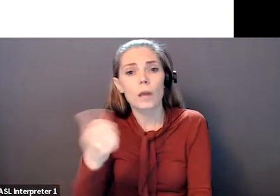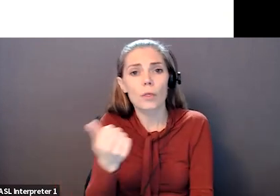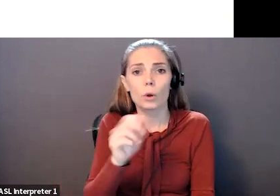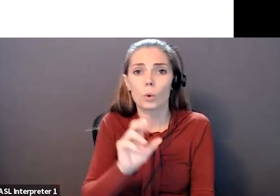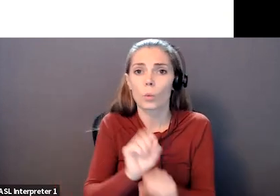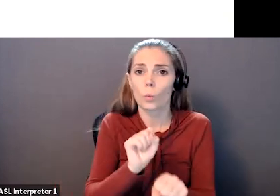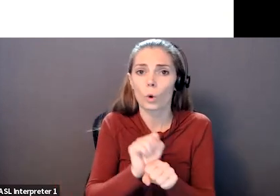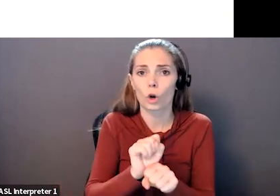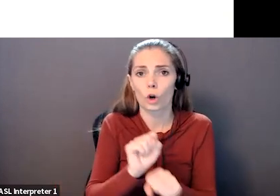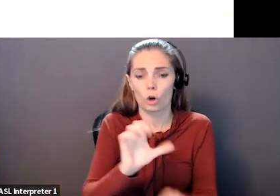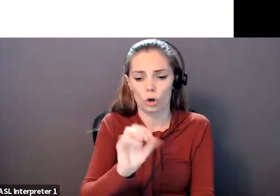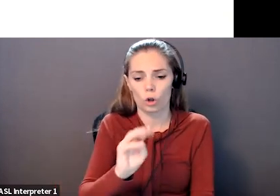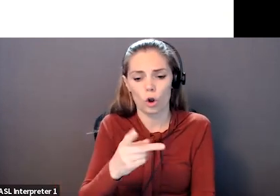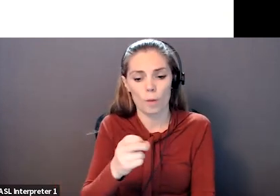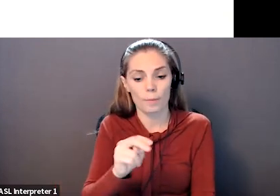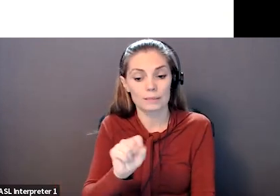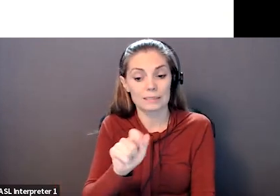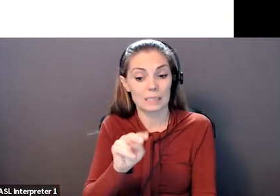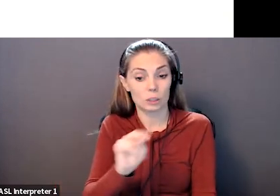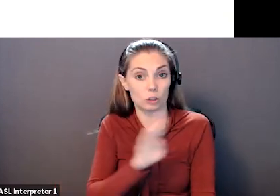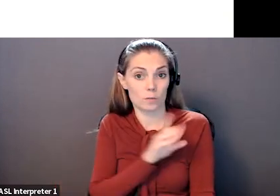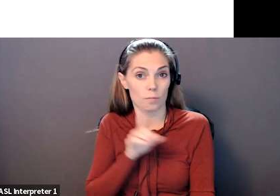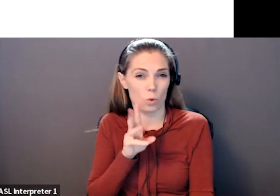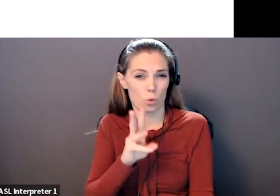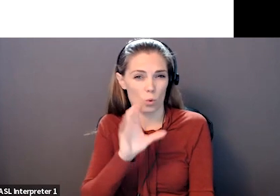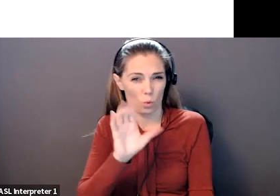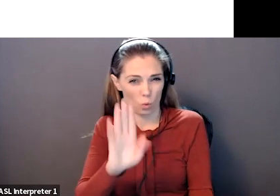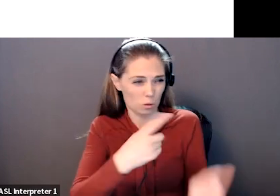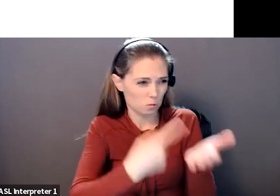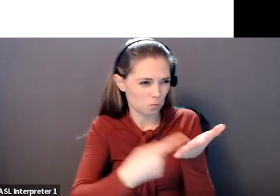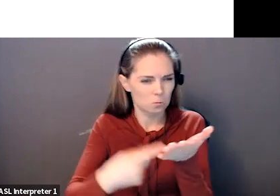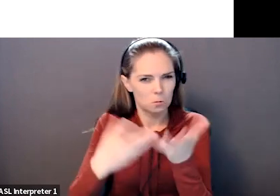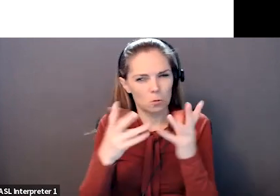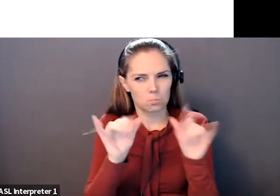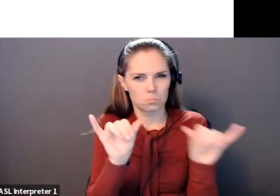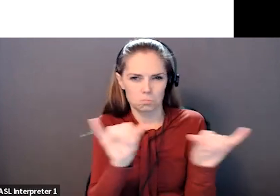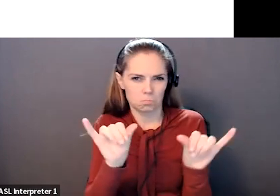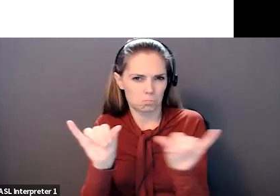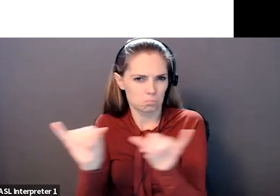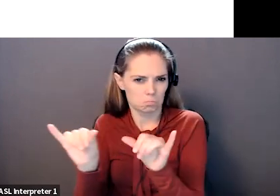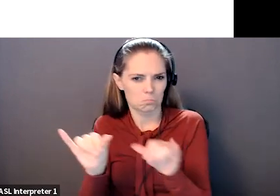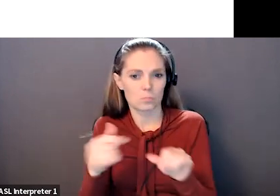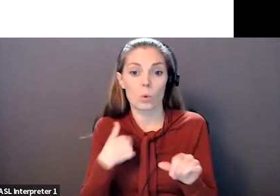So today I'm going to talk to you about the very quickly the incoming volumes and trends